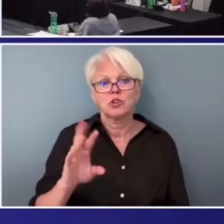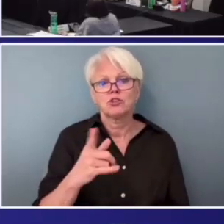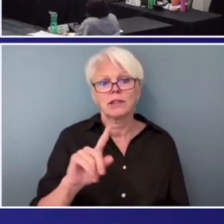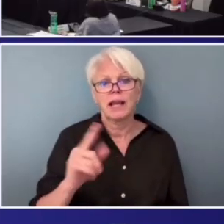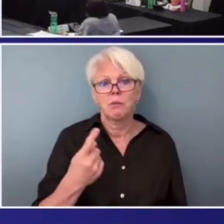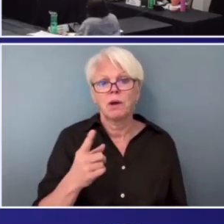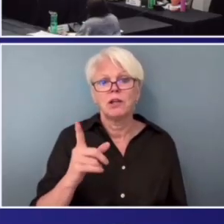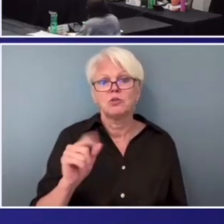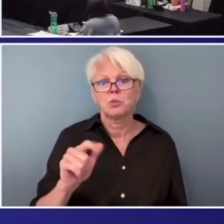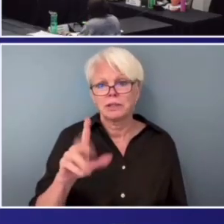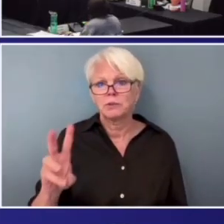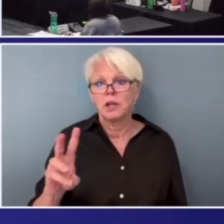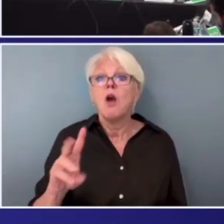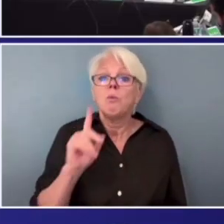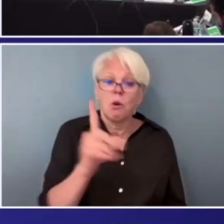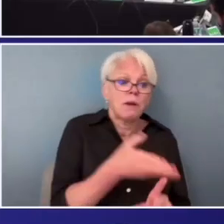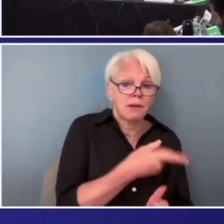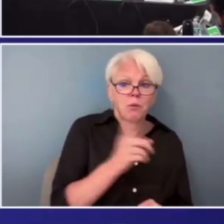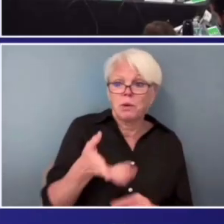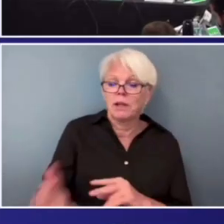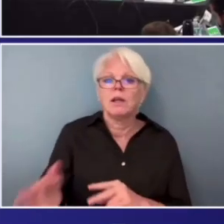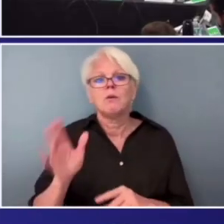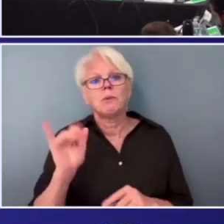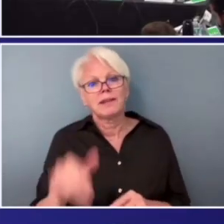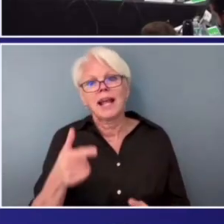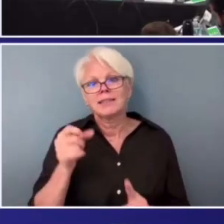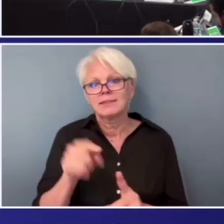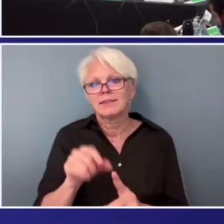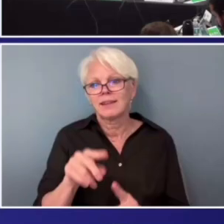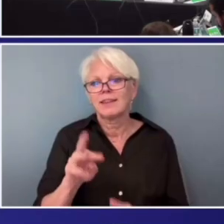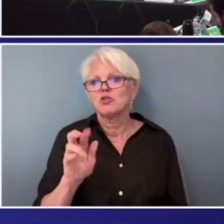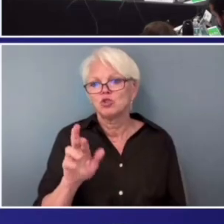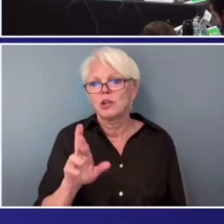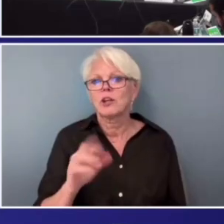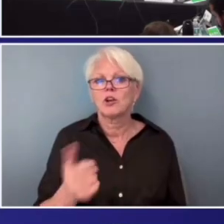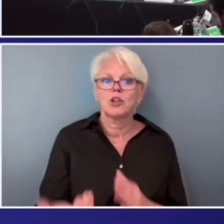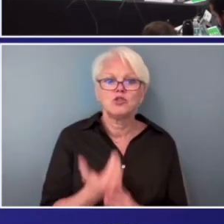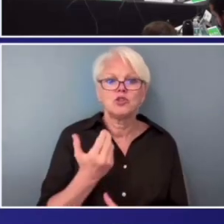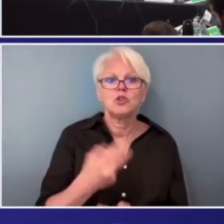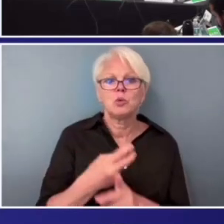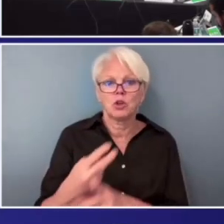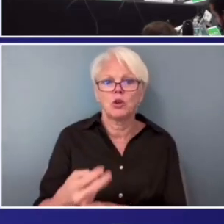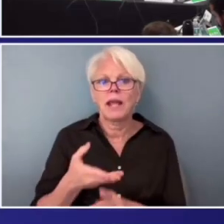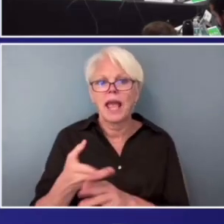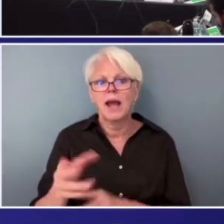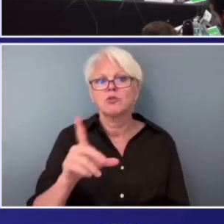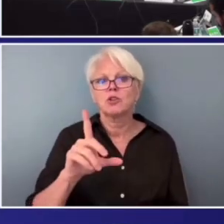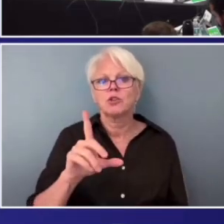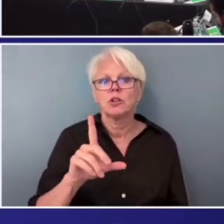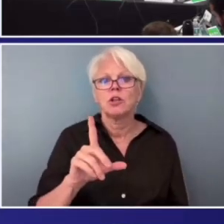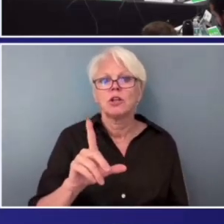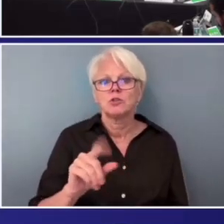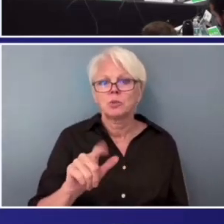So, that's the trigger. So with a new loan after July 1, 2026, right?